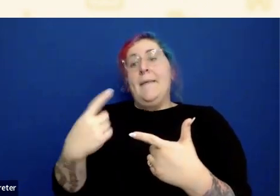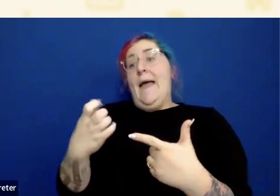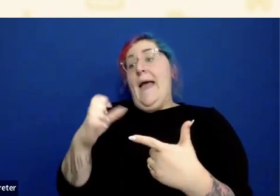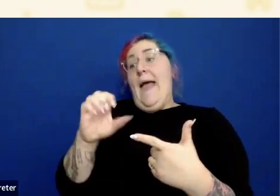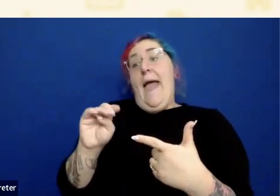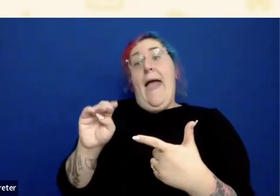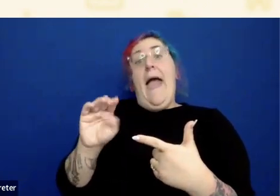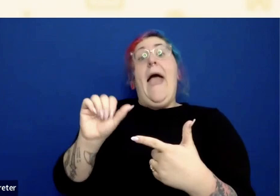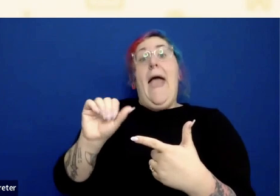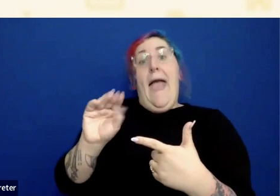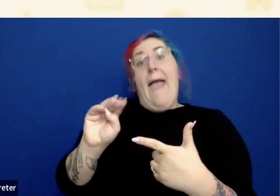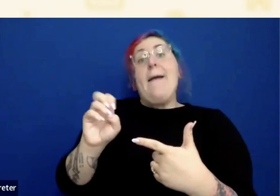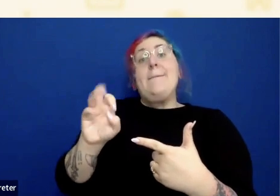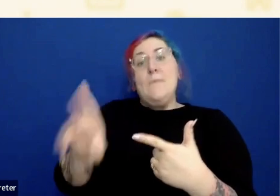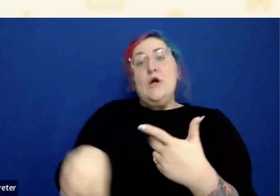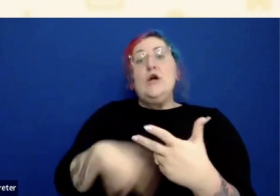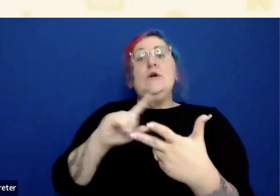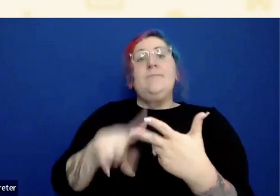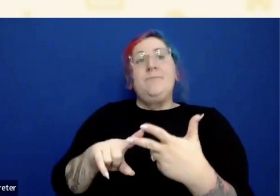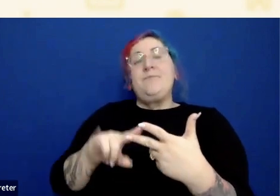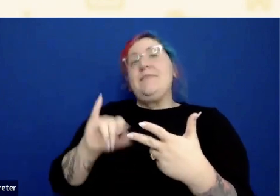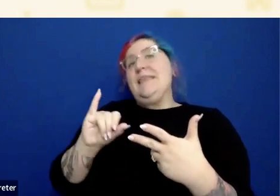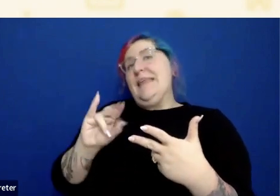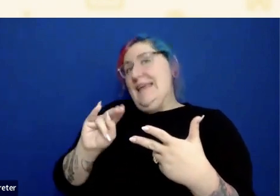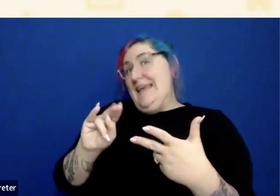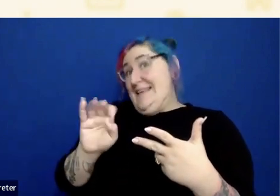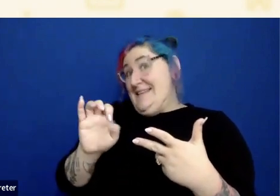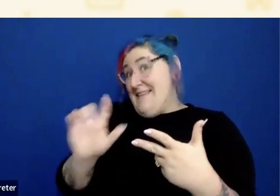Intel is taking the pledge with their open-source projects.